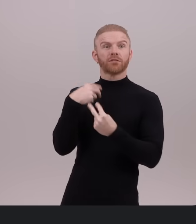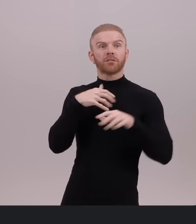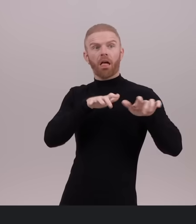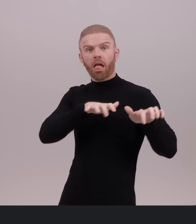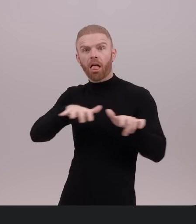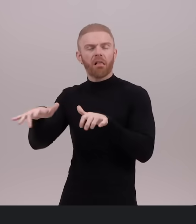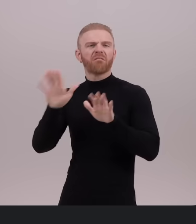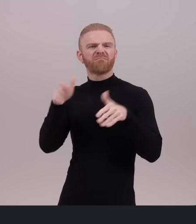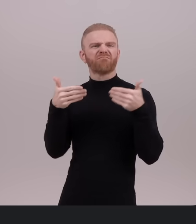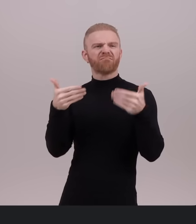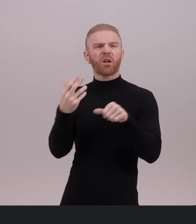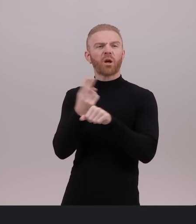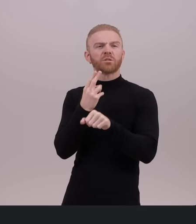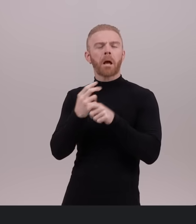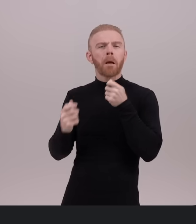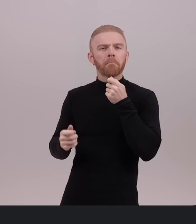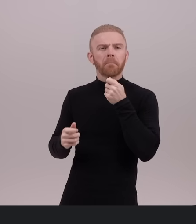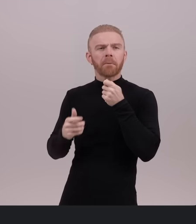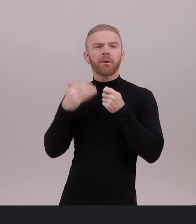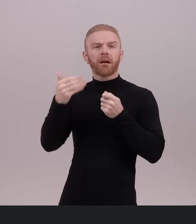by our latest audio understanding capabilities.